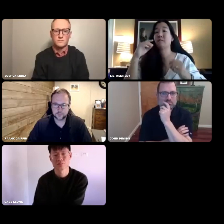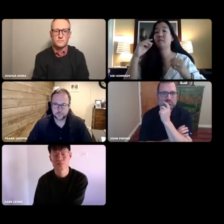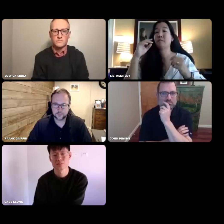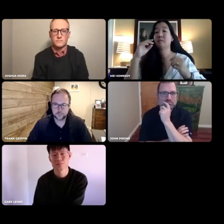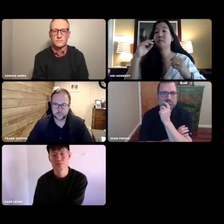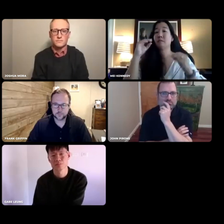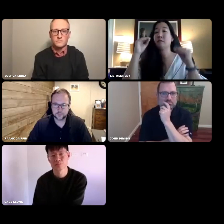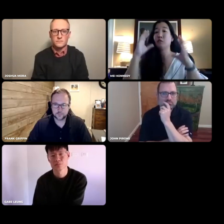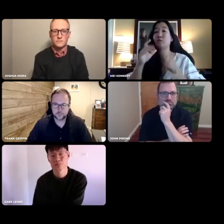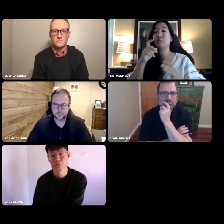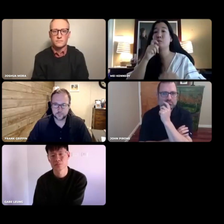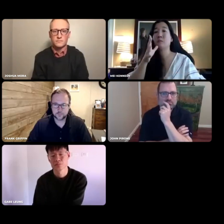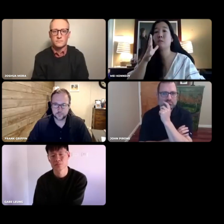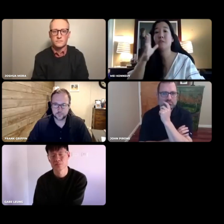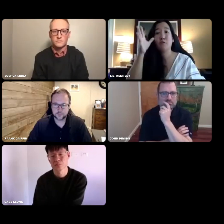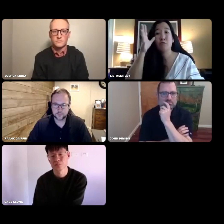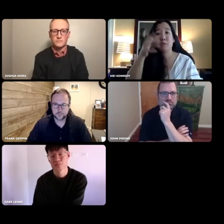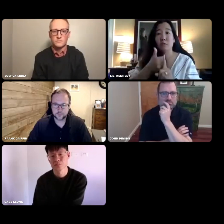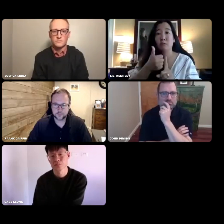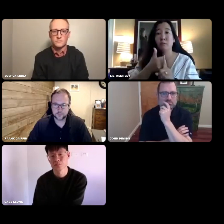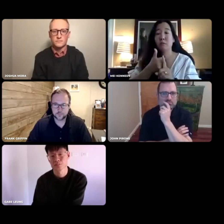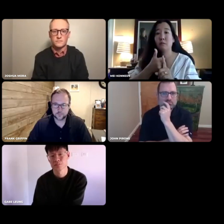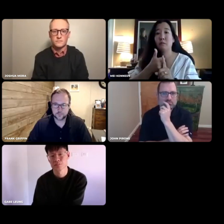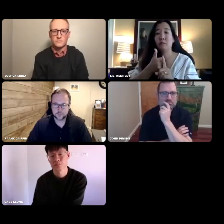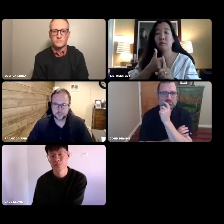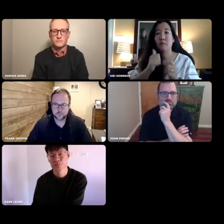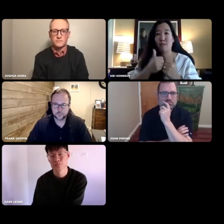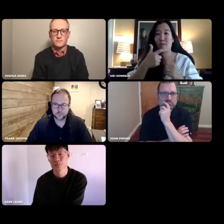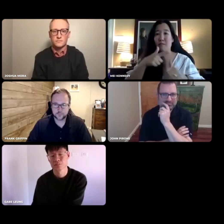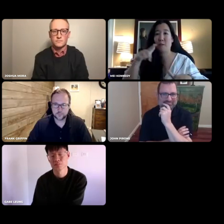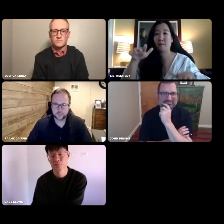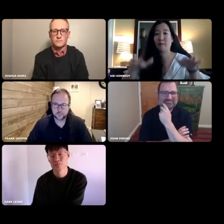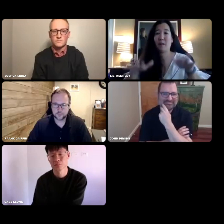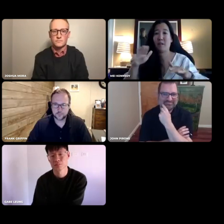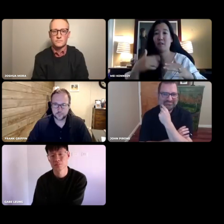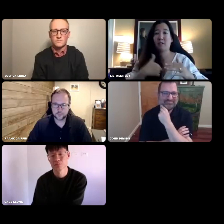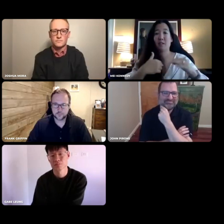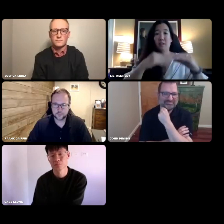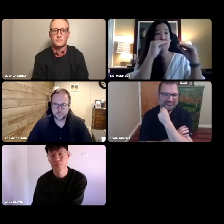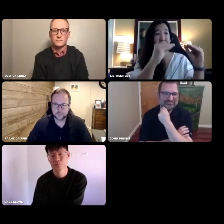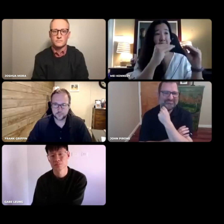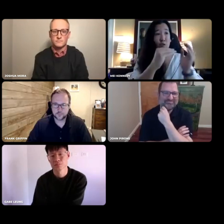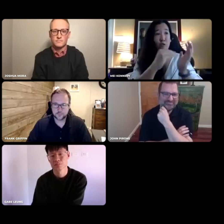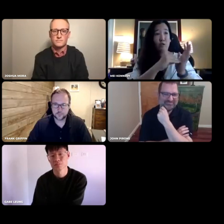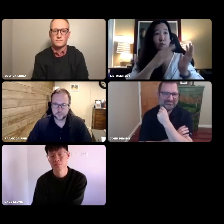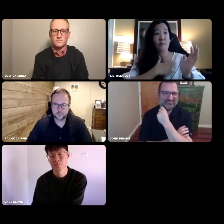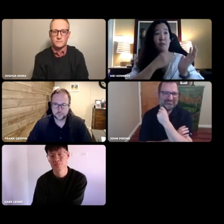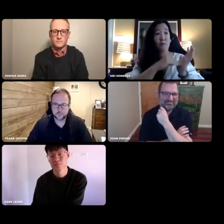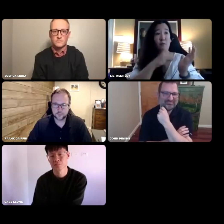And then I have to say something else: Teachers who are parents themselves have ANOTHER thing